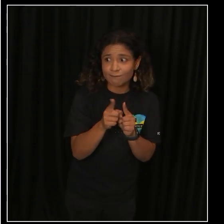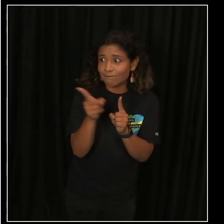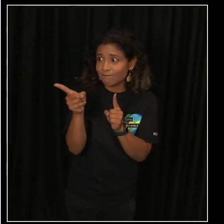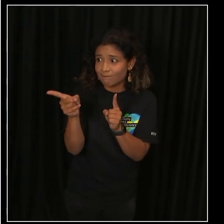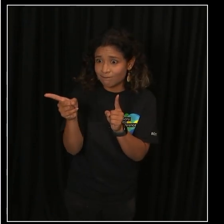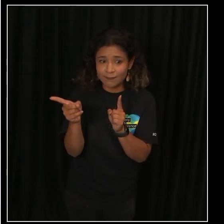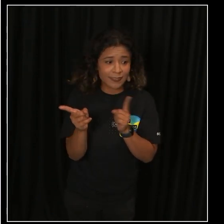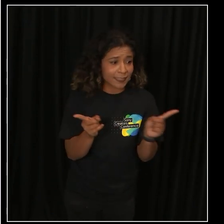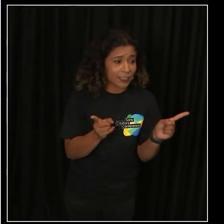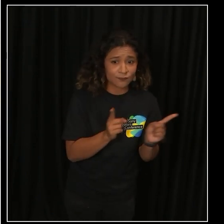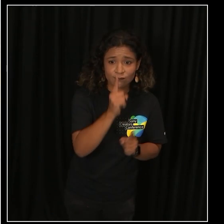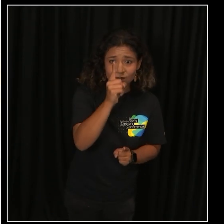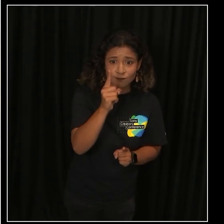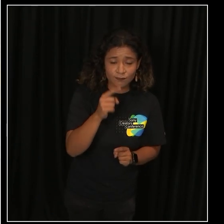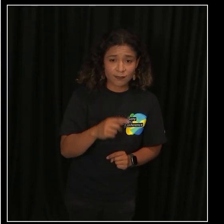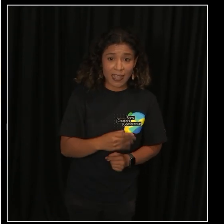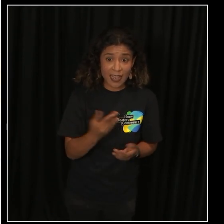As this figure is exactly that.